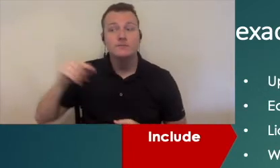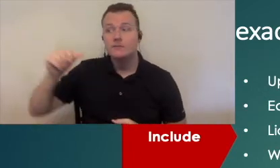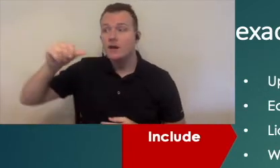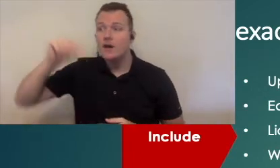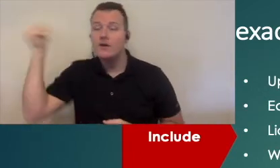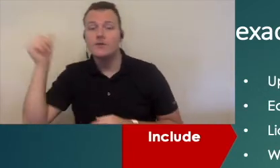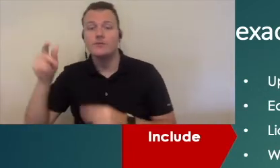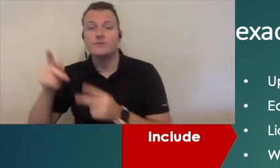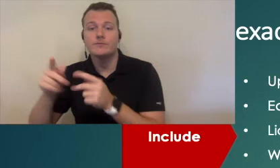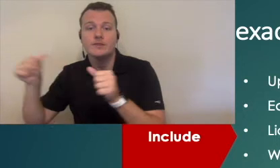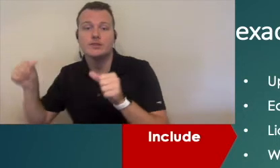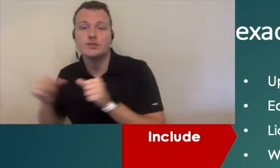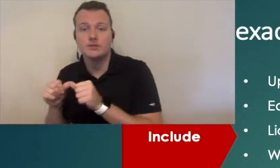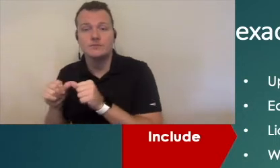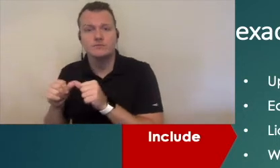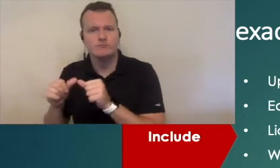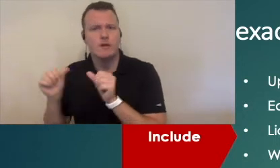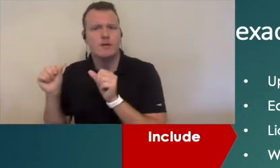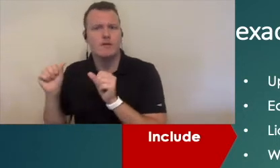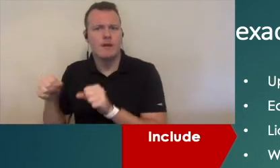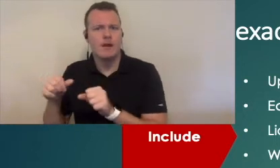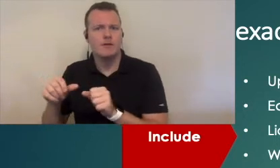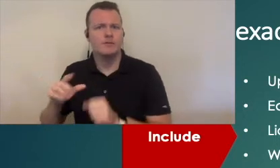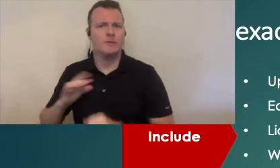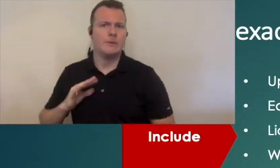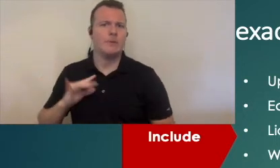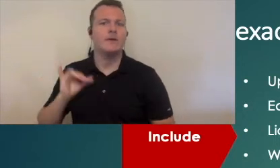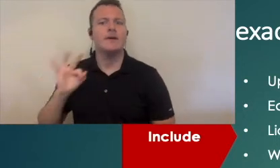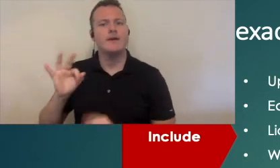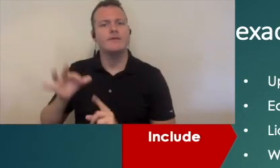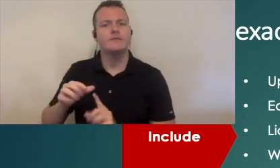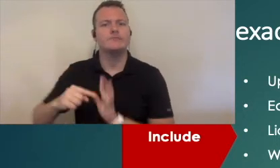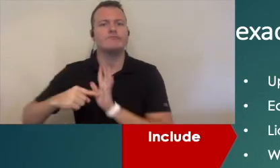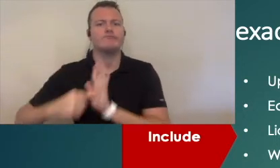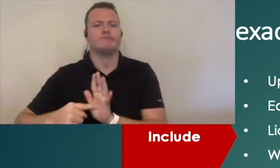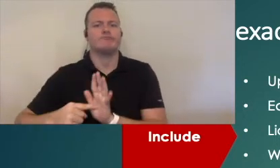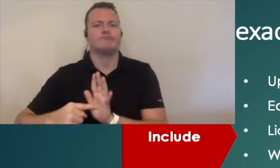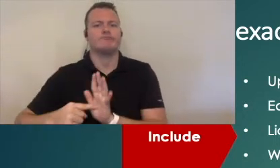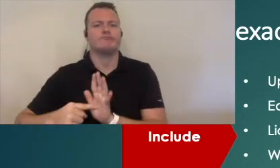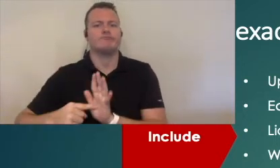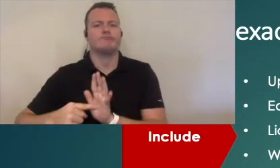helpful if they show a specific skill. So not necessarily audiologic-related.